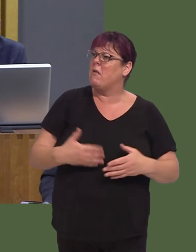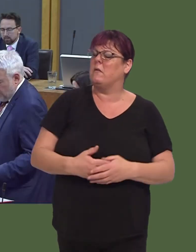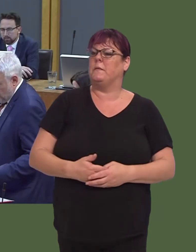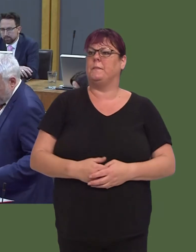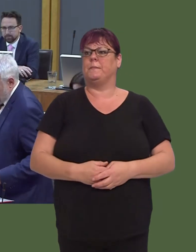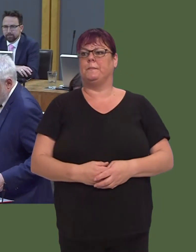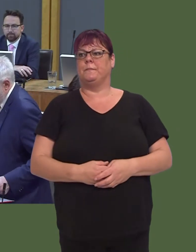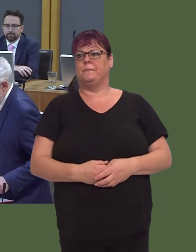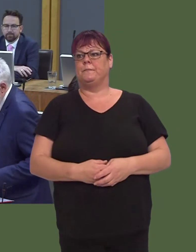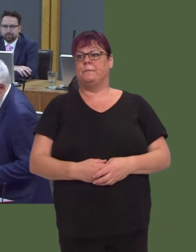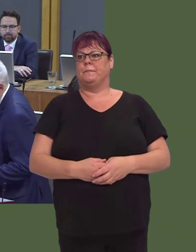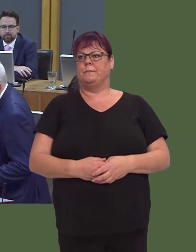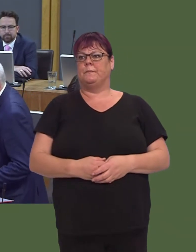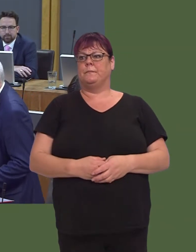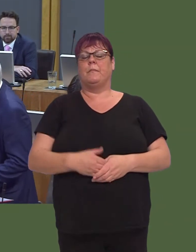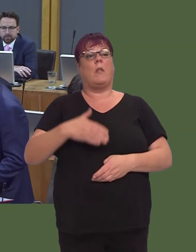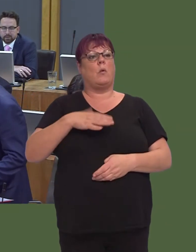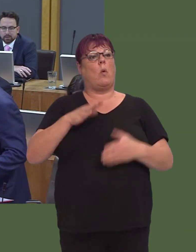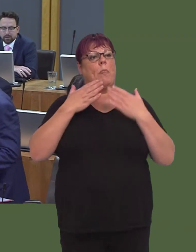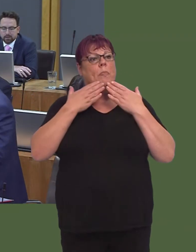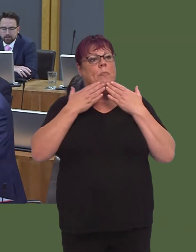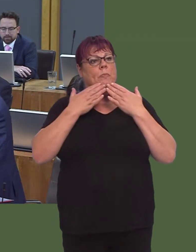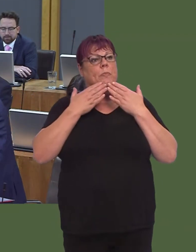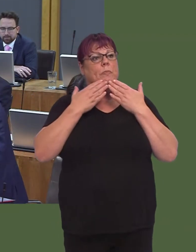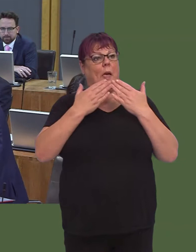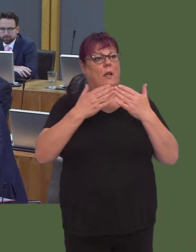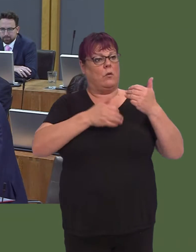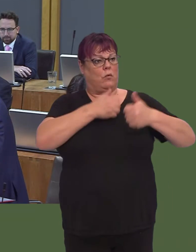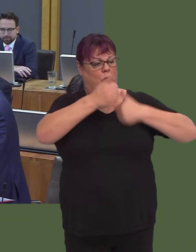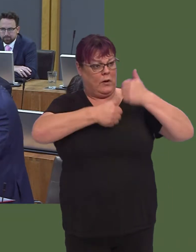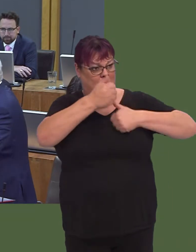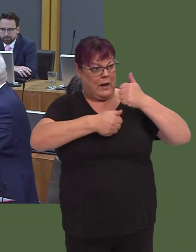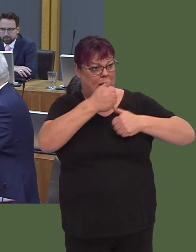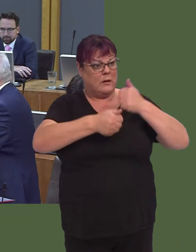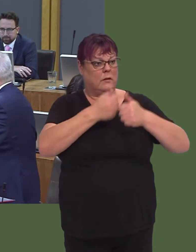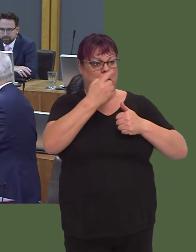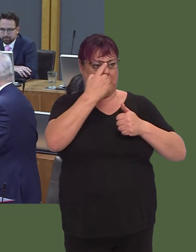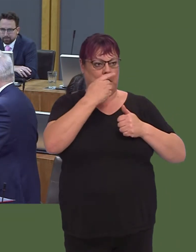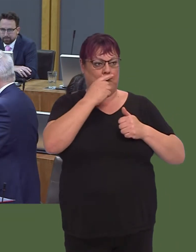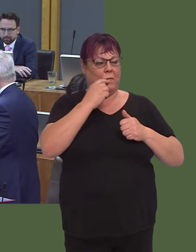Carwyn Jones AM: First of all, can I add my thanks and congratulations, of course, to